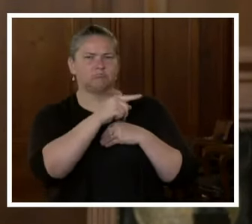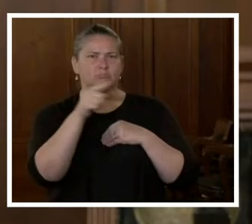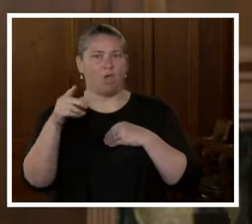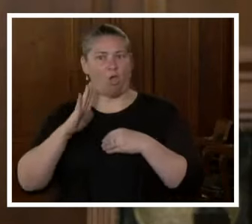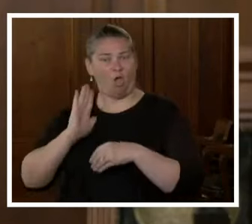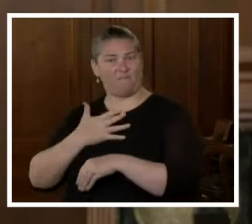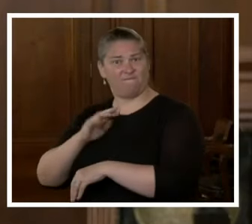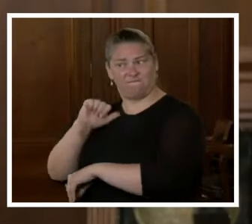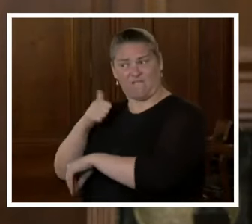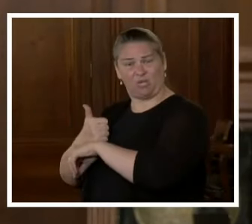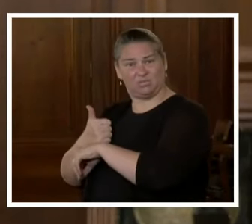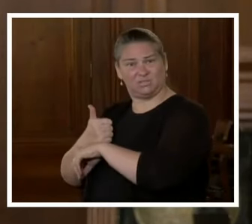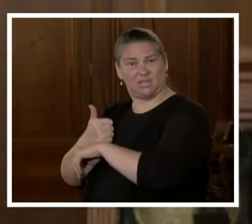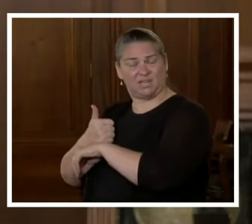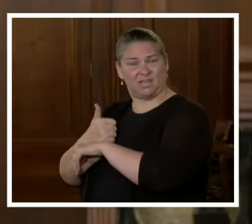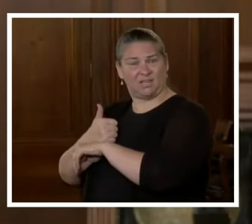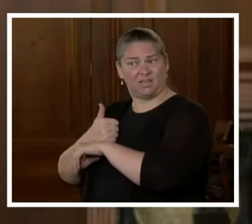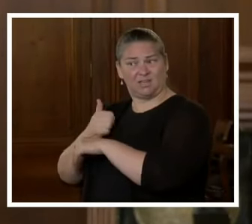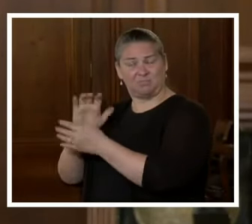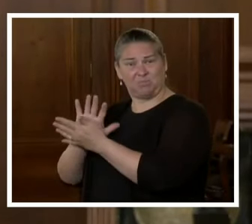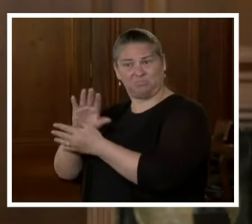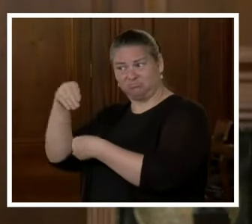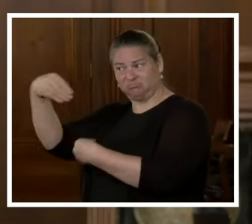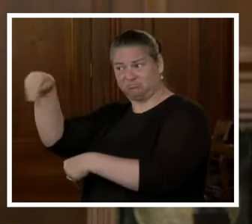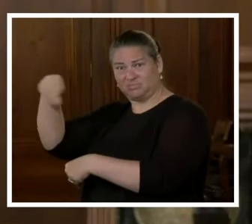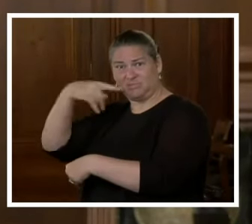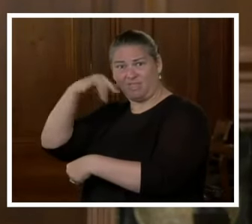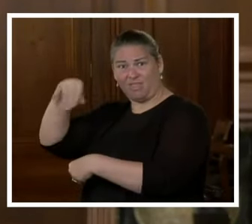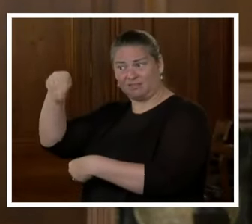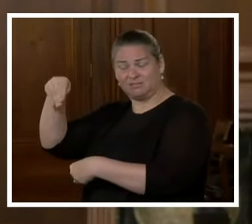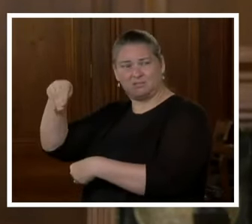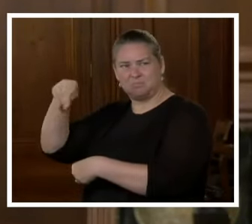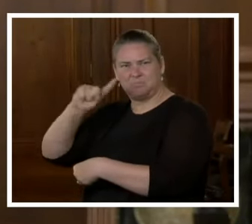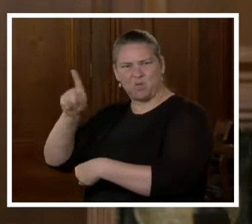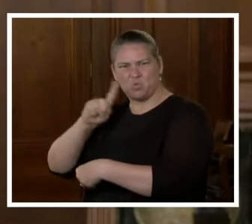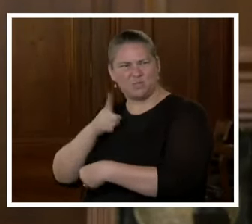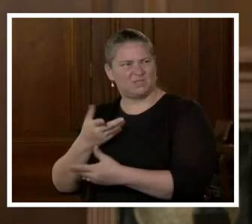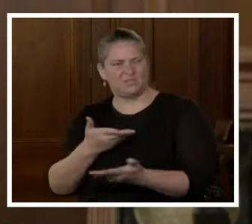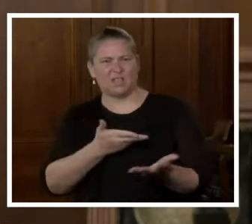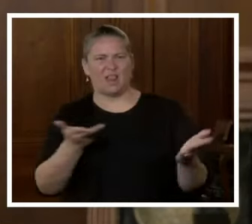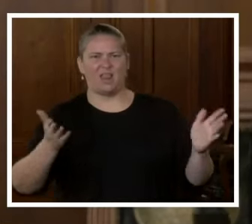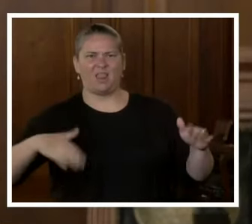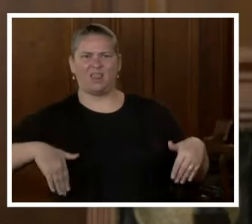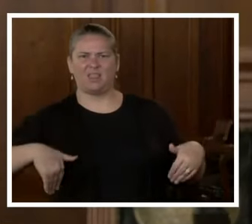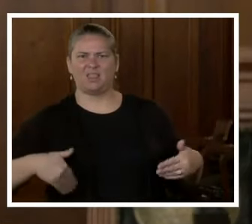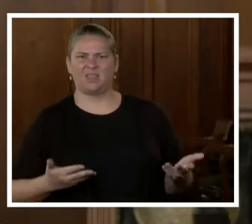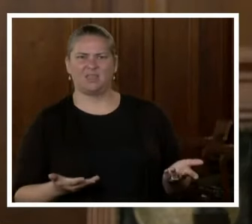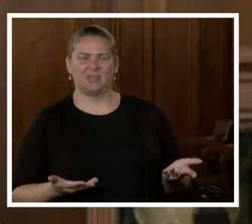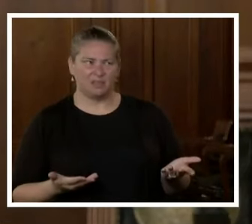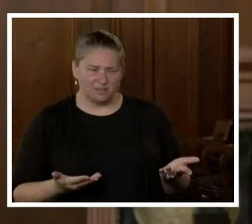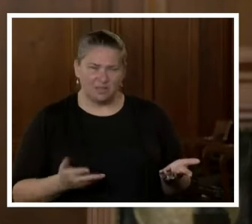HAVE NO SYMPTOMS. THAT DATA WILL CONTINUE TO EVOLVE, AND EVENTUALLY WA WE'LL